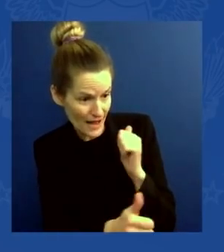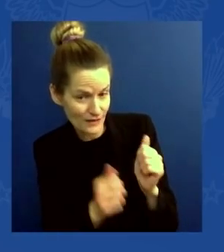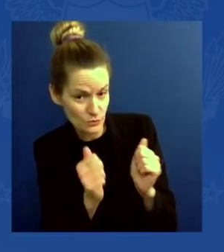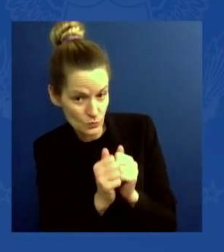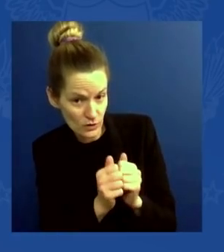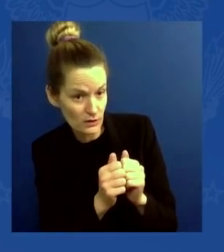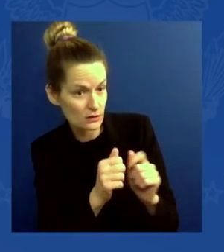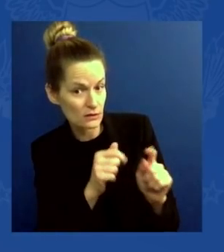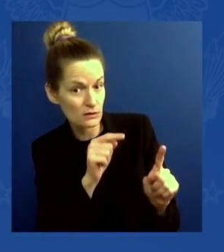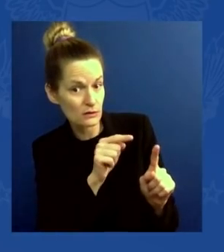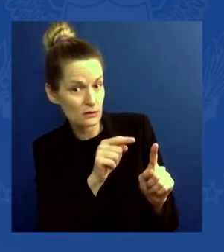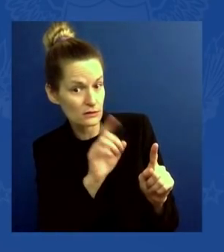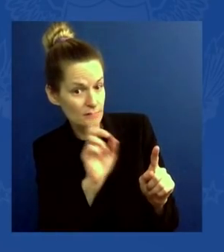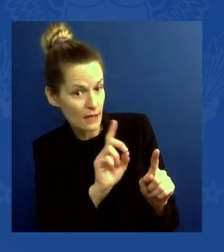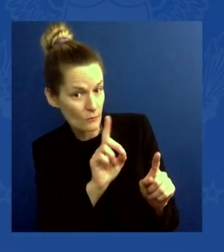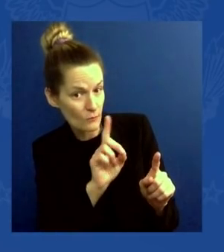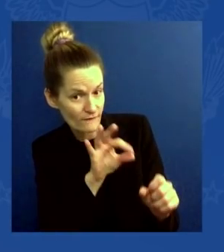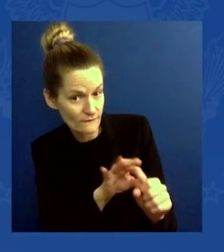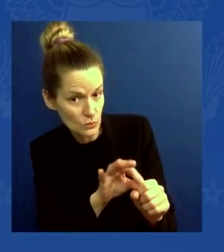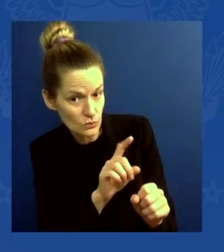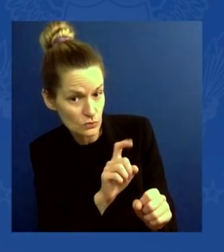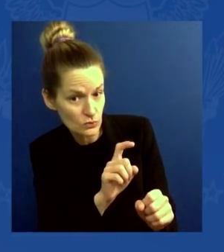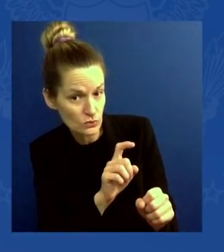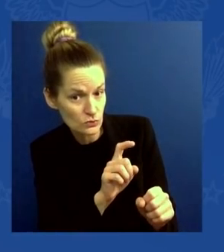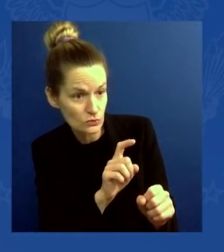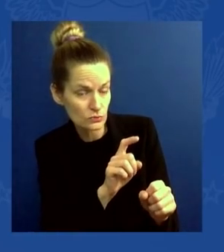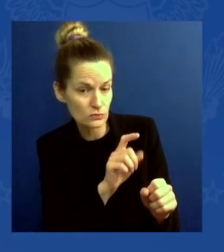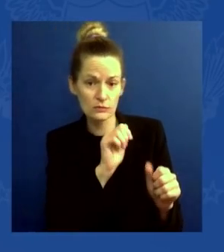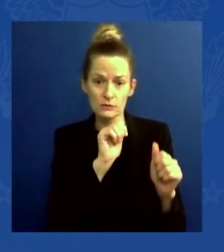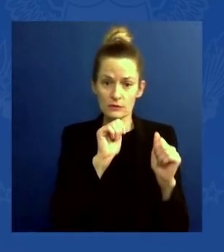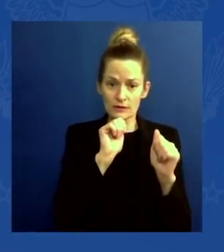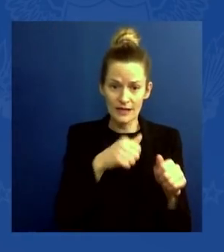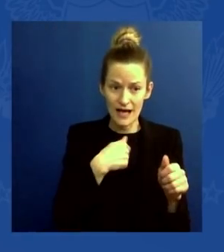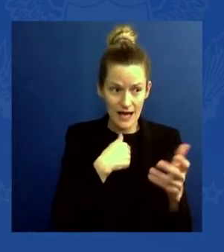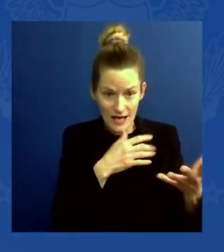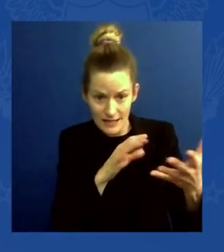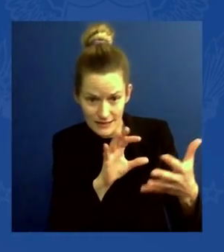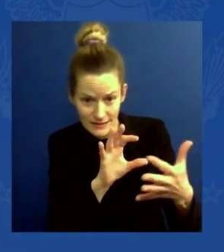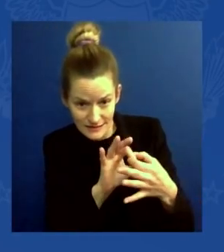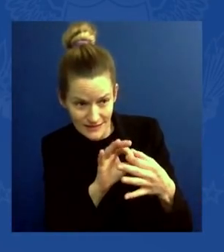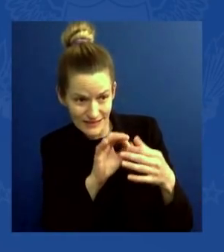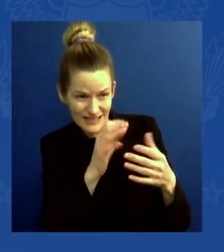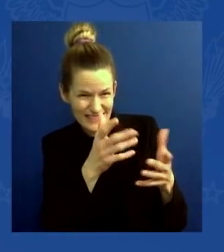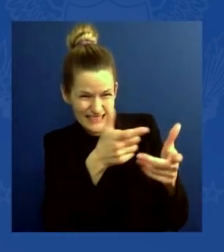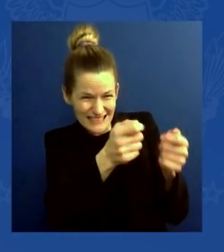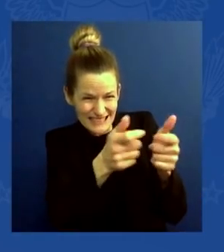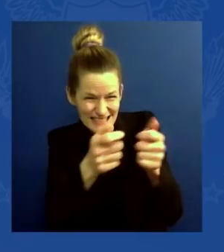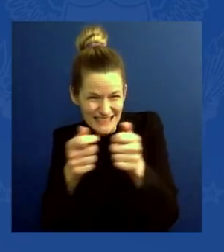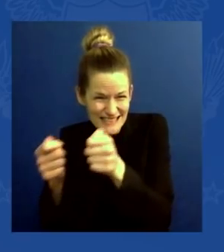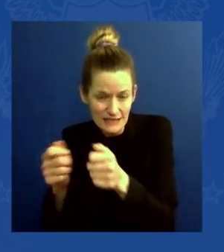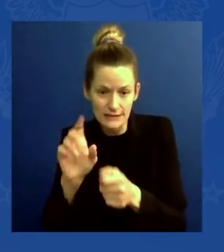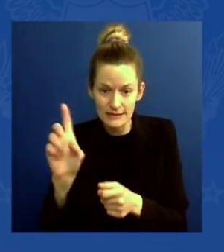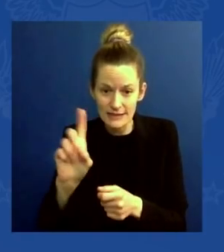Okay? You didn't believe we could do any of it. And I don't blame you. Because you look at the facts, you wonder, "How is this going to get done?"